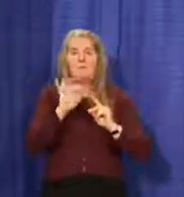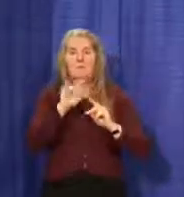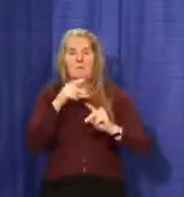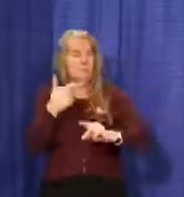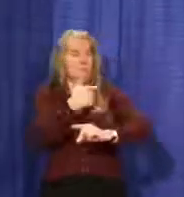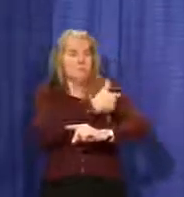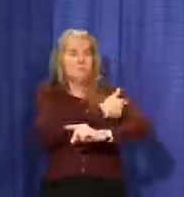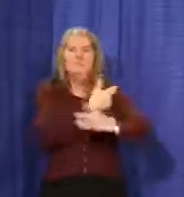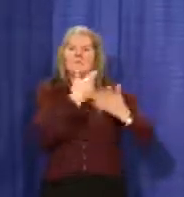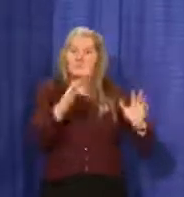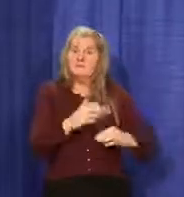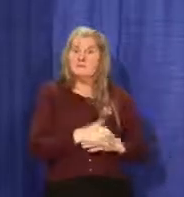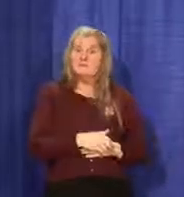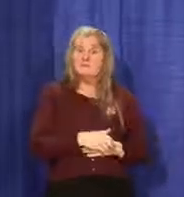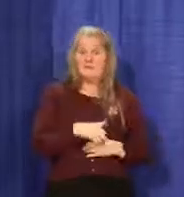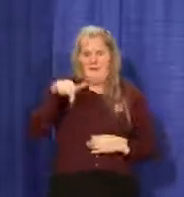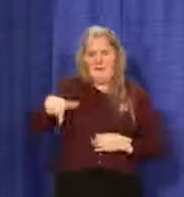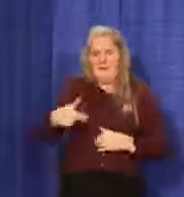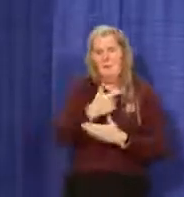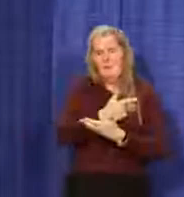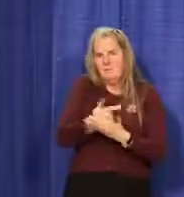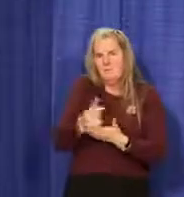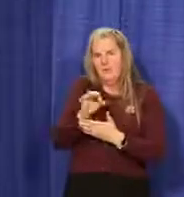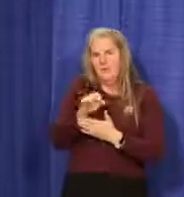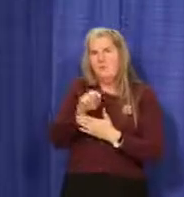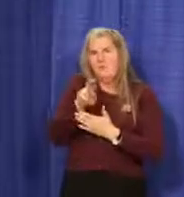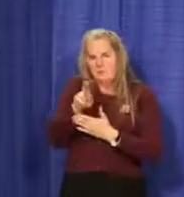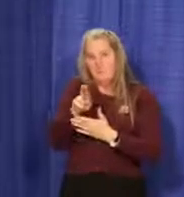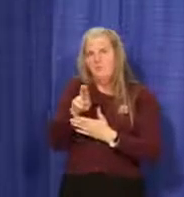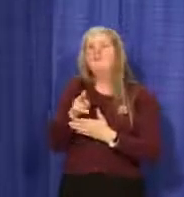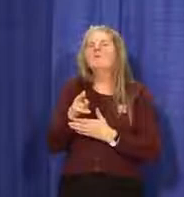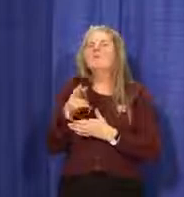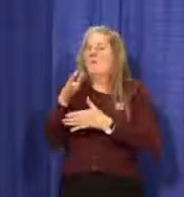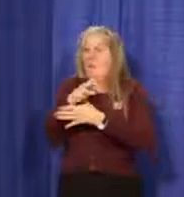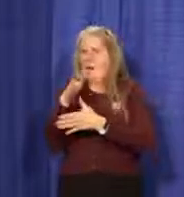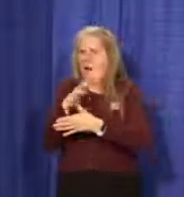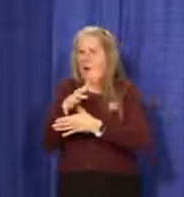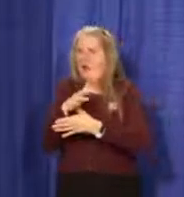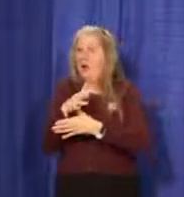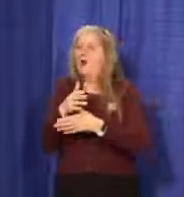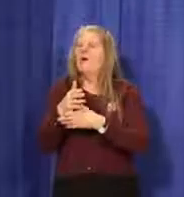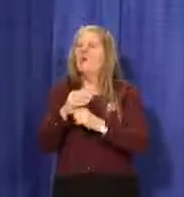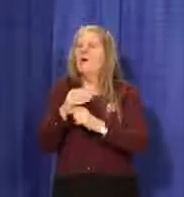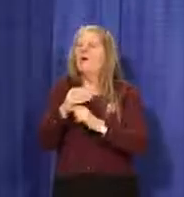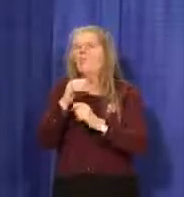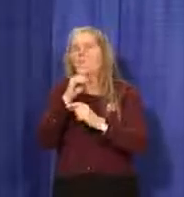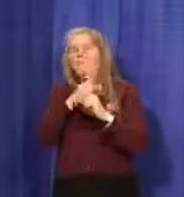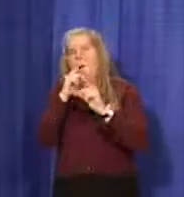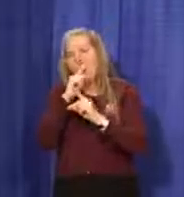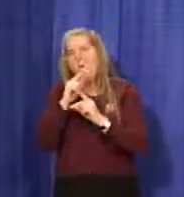A flu shot is prioritized this week for higher risk individuals, but I have just heard they can squeeze other